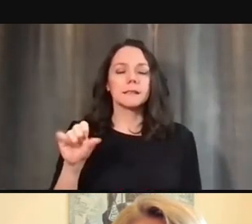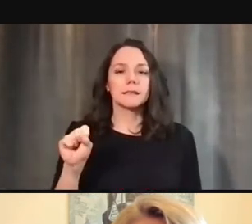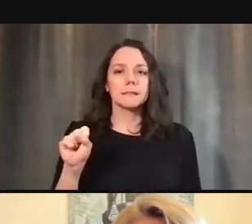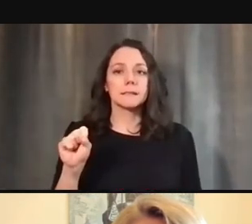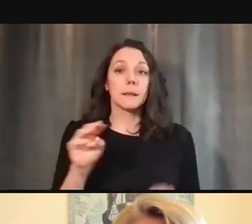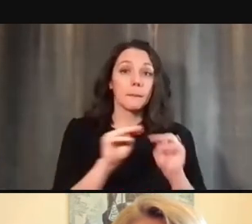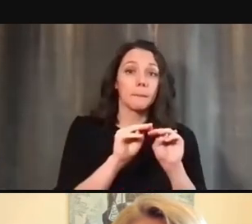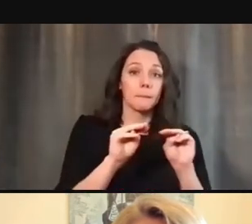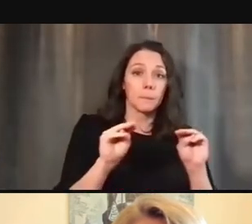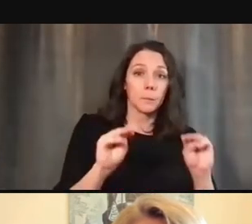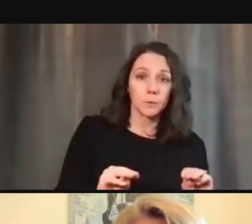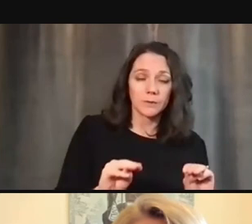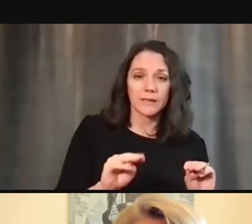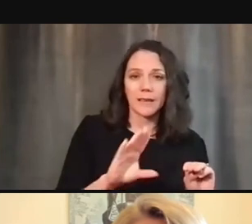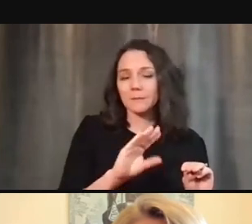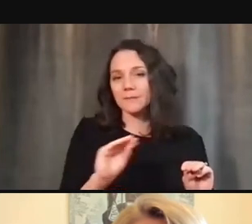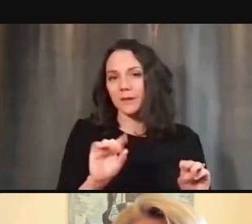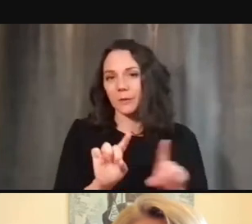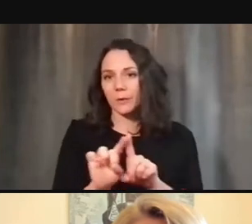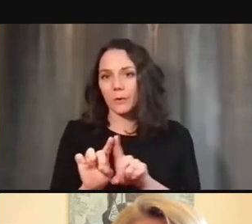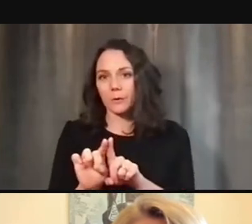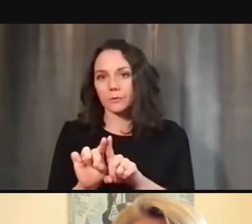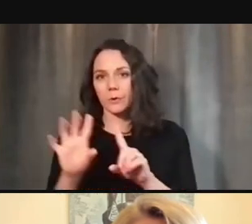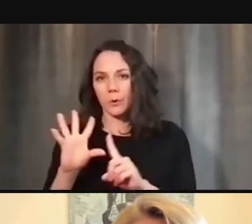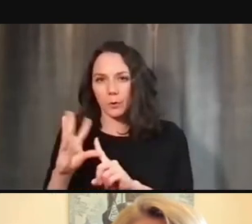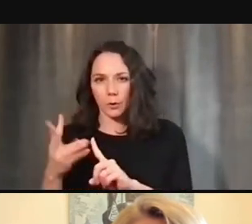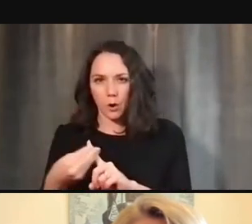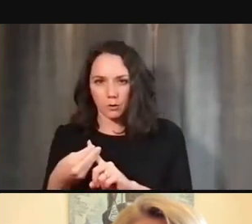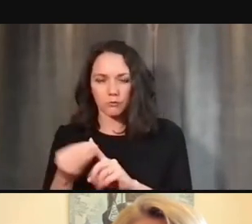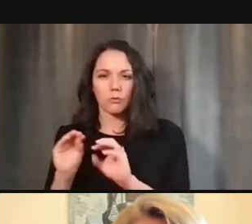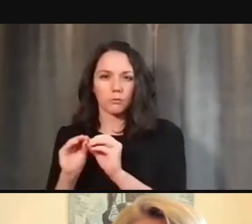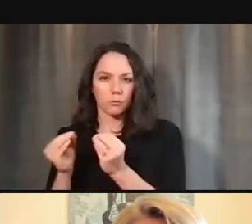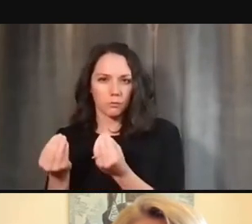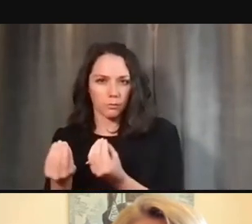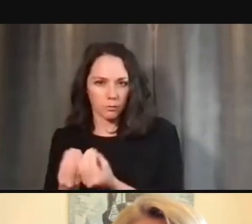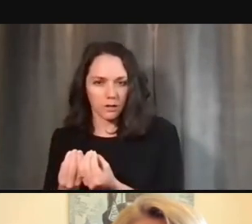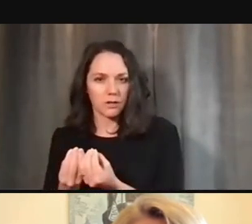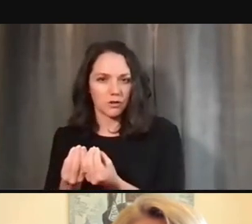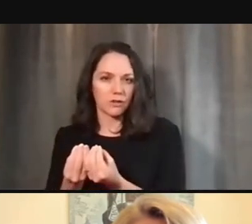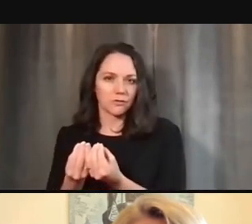that to cultural organizations, to speak to the whole group that we have today.